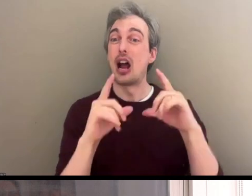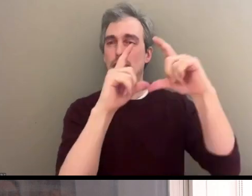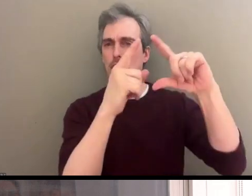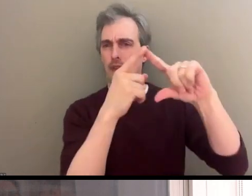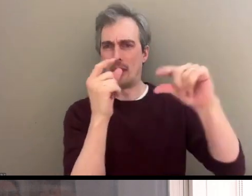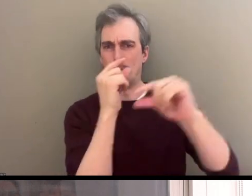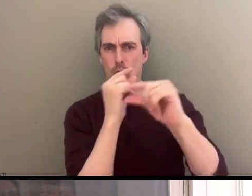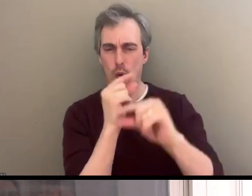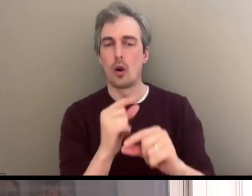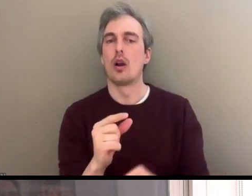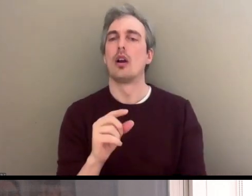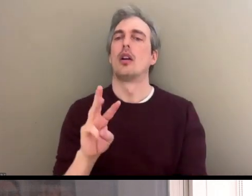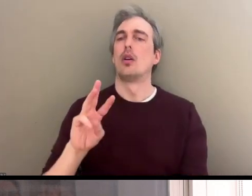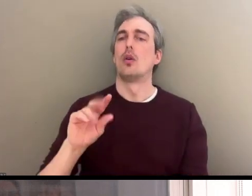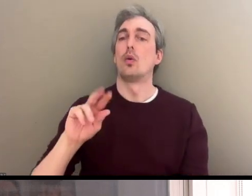DevTools browser extension logo.